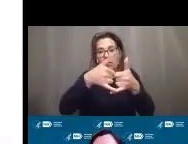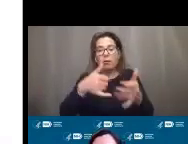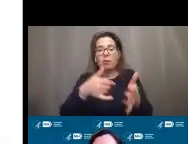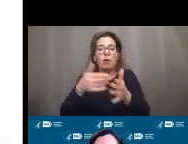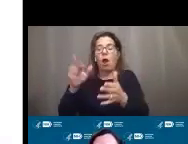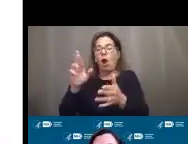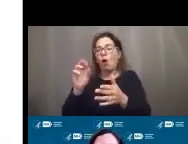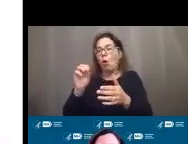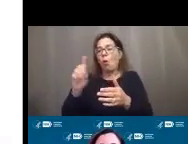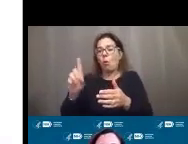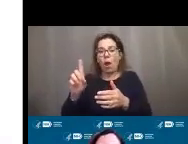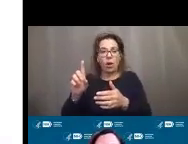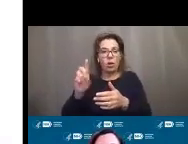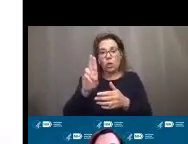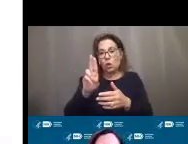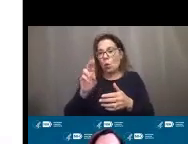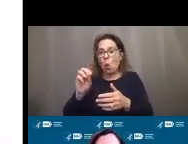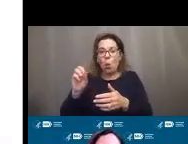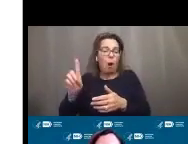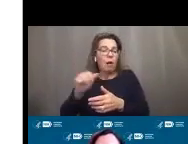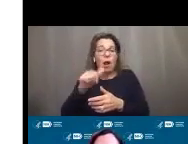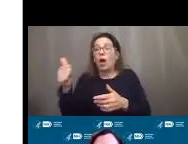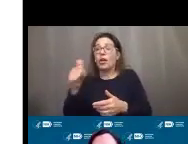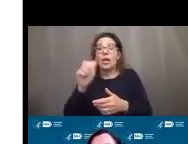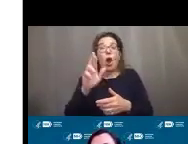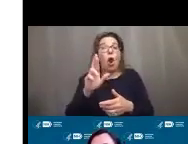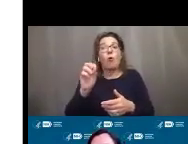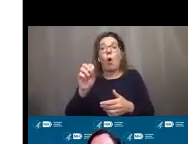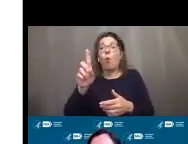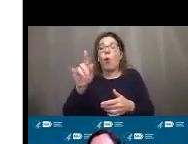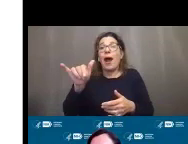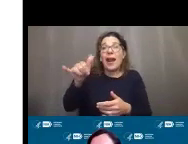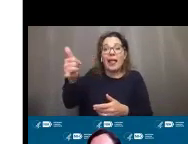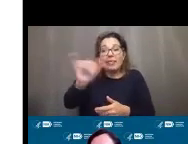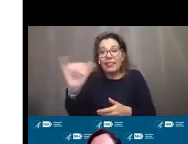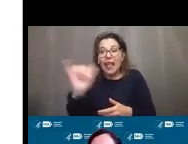and eight percent grad students, five percent undergrad, fantastic.